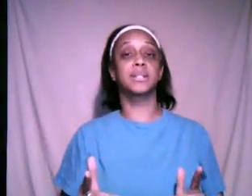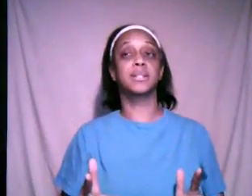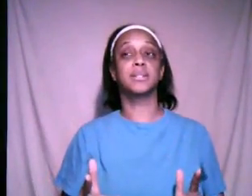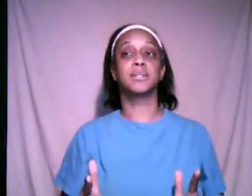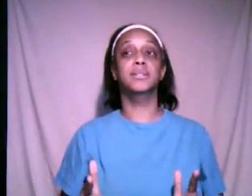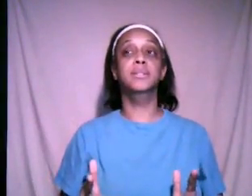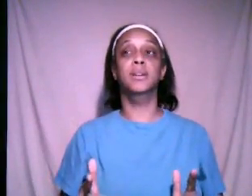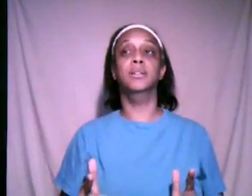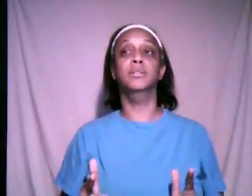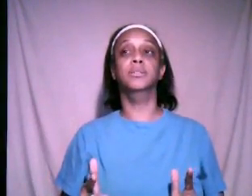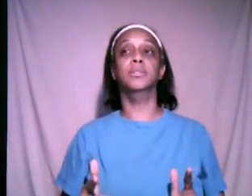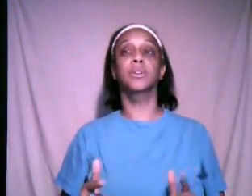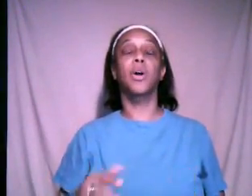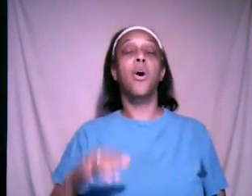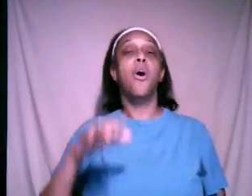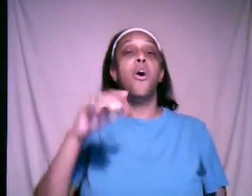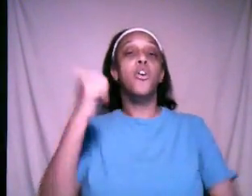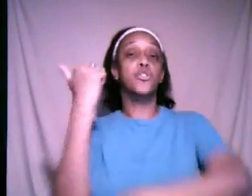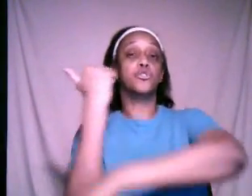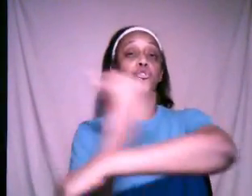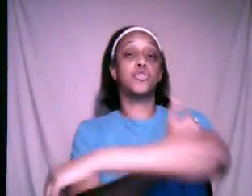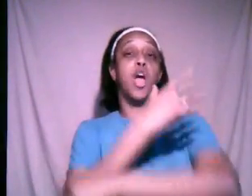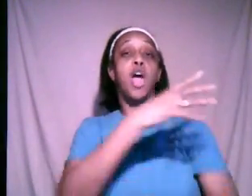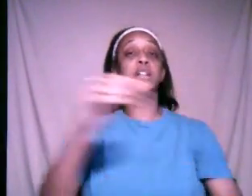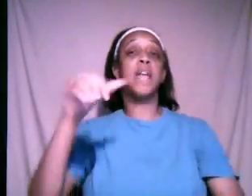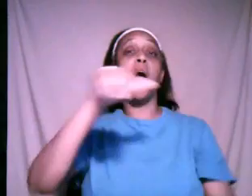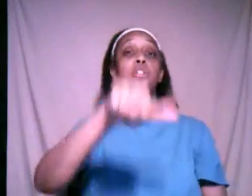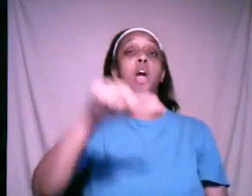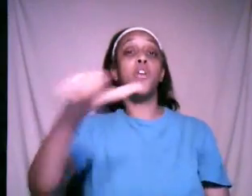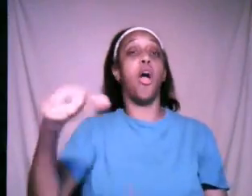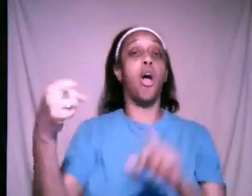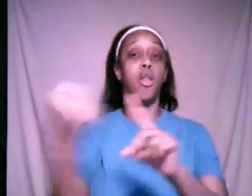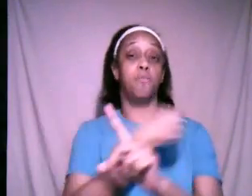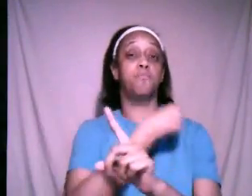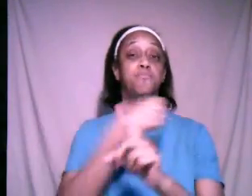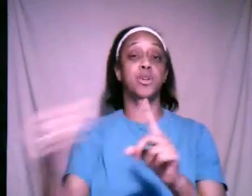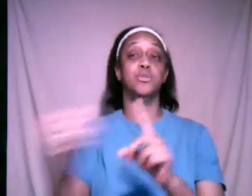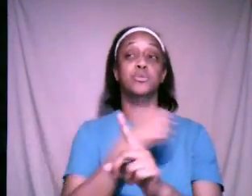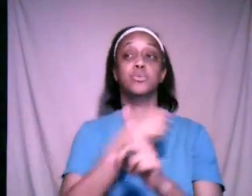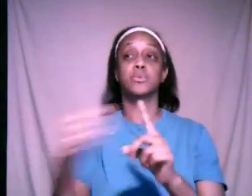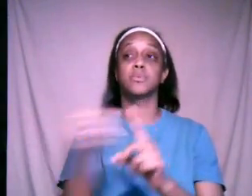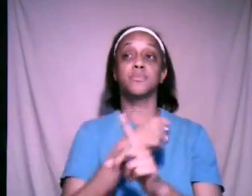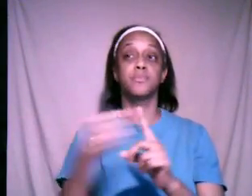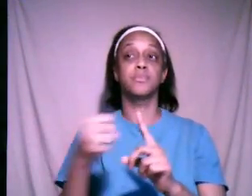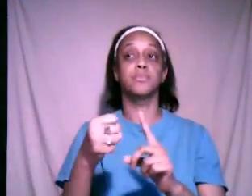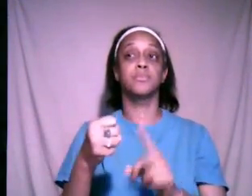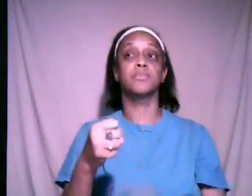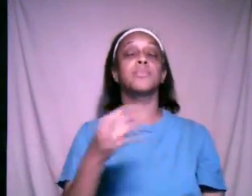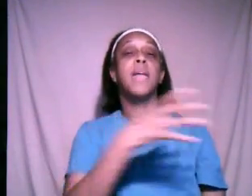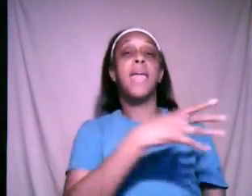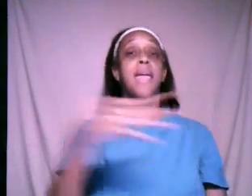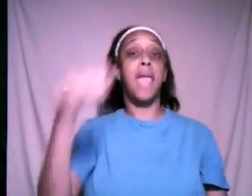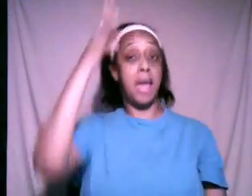drug & alcohol abuse, and